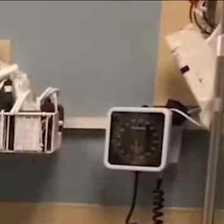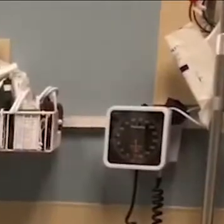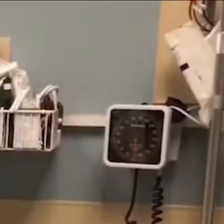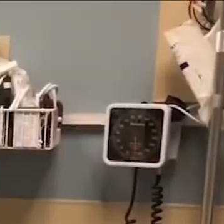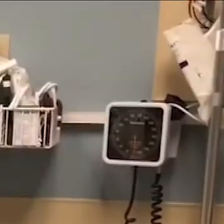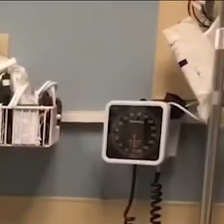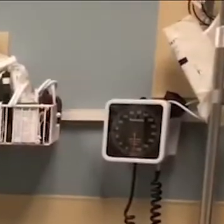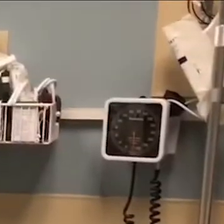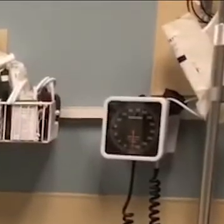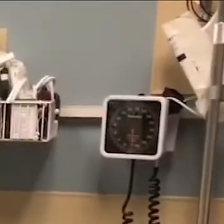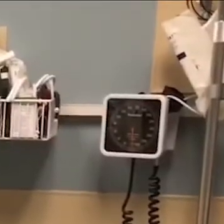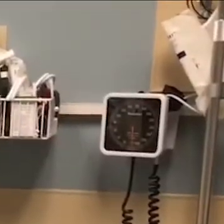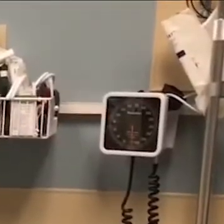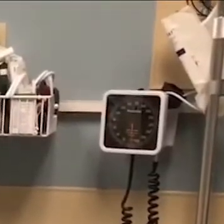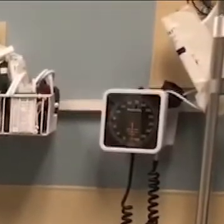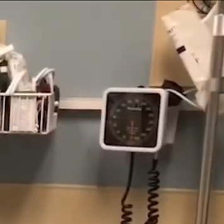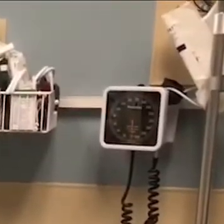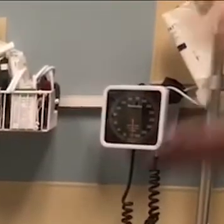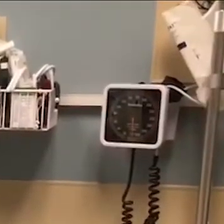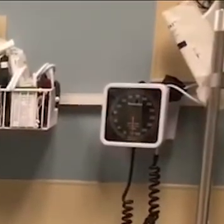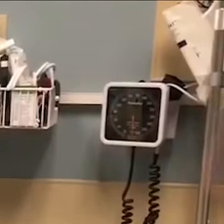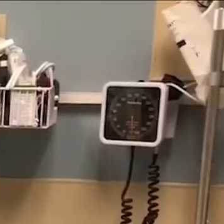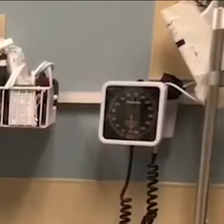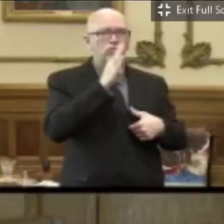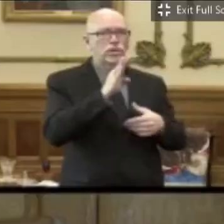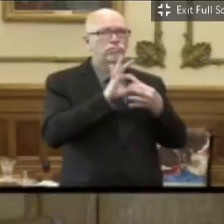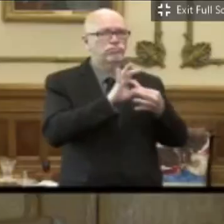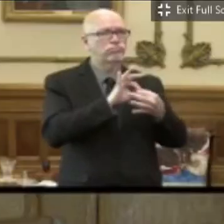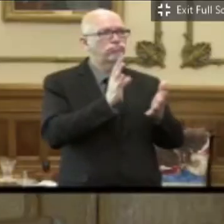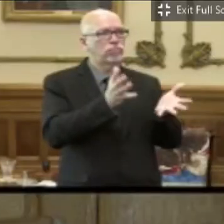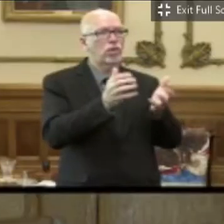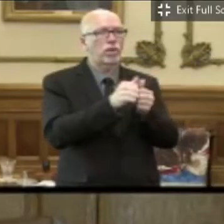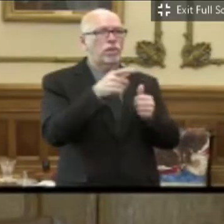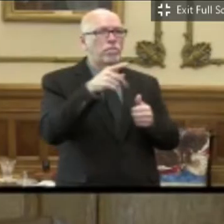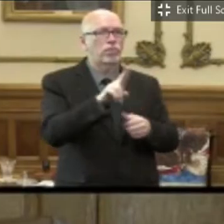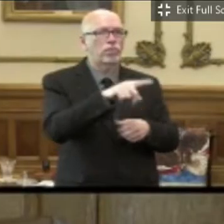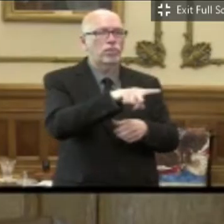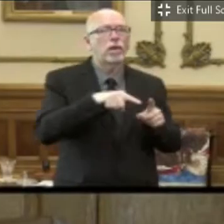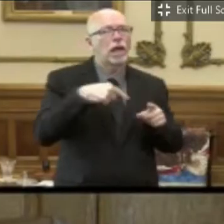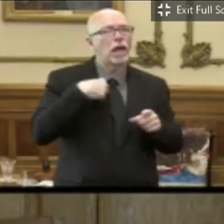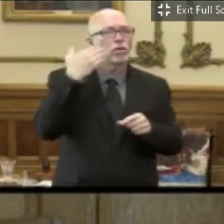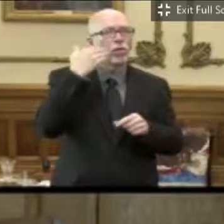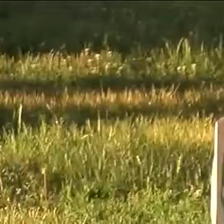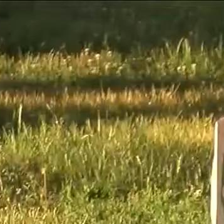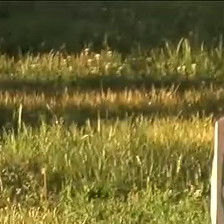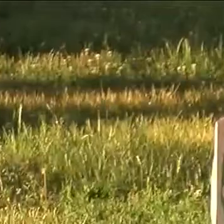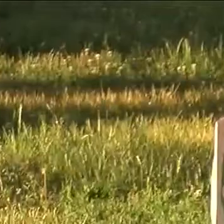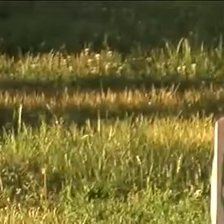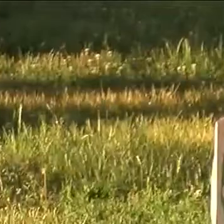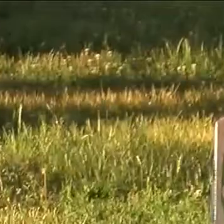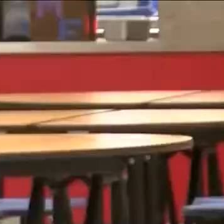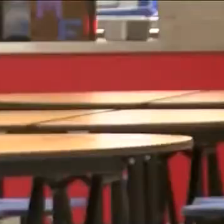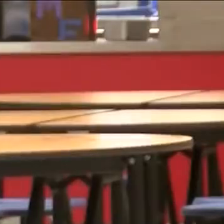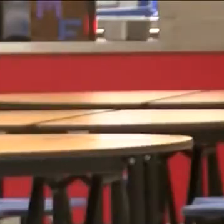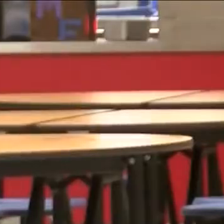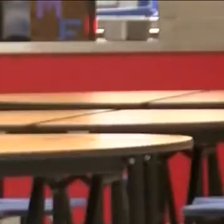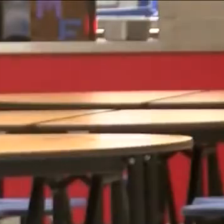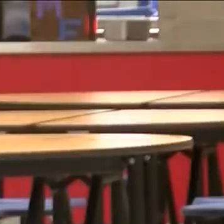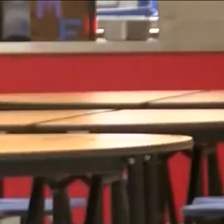BE IMPACTING OUR YOUNGER PEOPLE. AND ON MONDAY... BOX ALSO DISCUSSED IF THE PRESENCE OF THE CONDITION WILL IMPACT